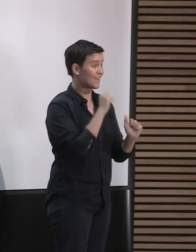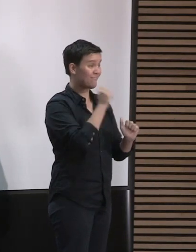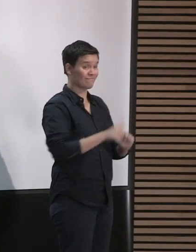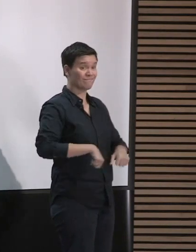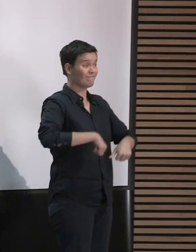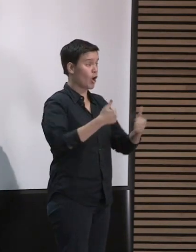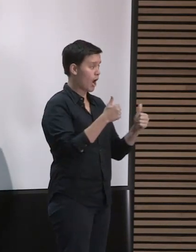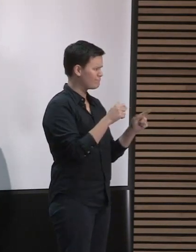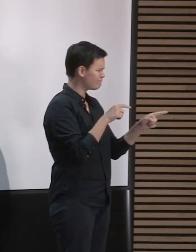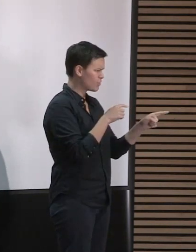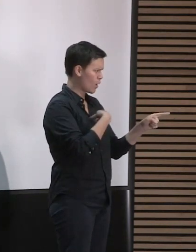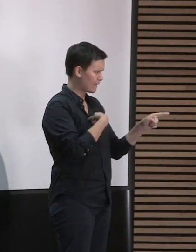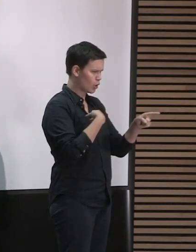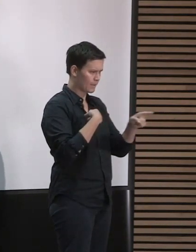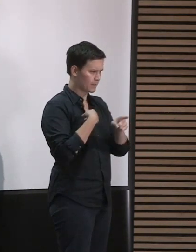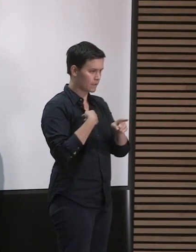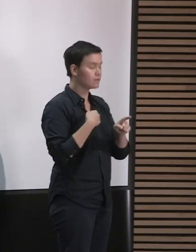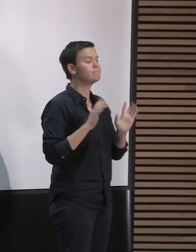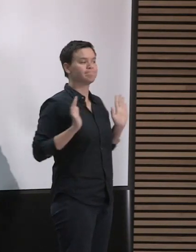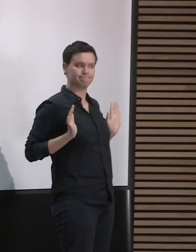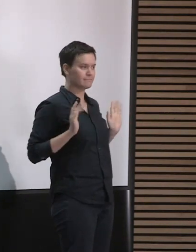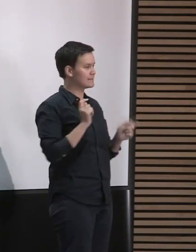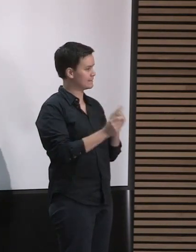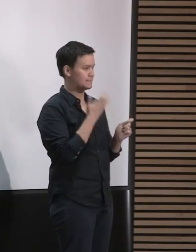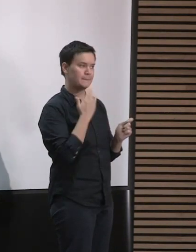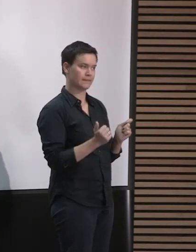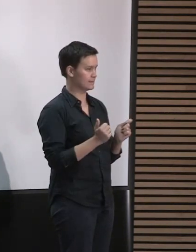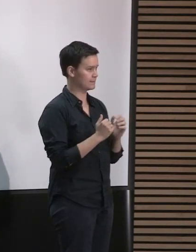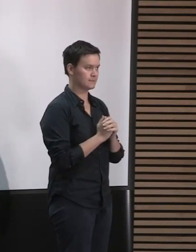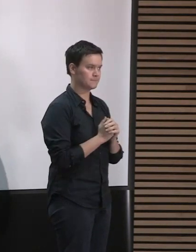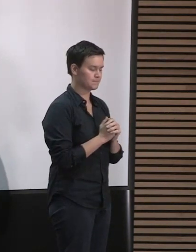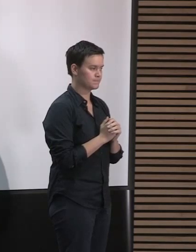symptomatically bl being tested are those being tested at managed isolation